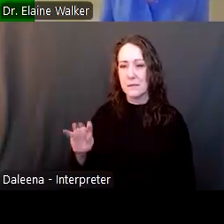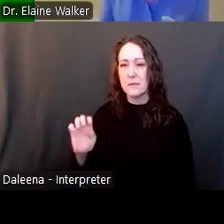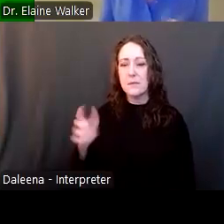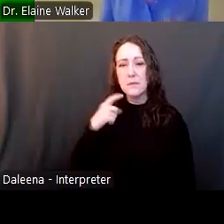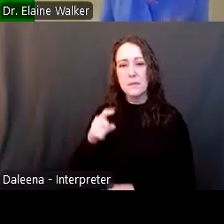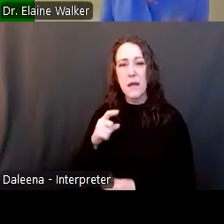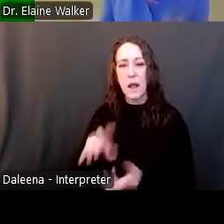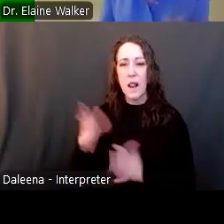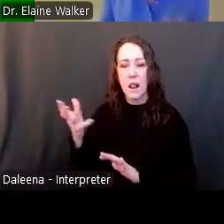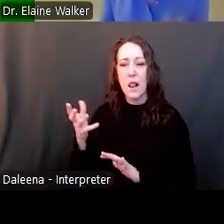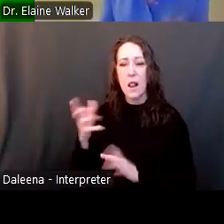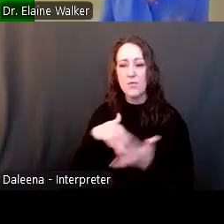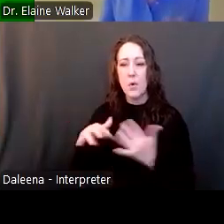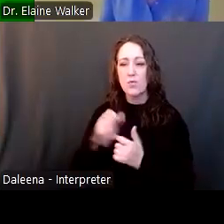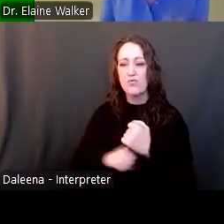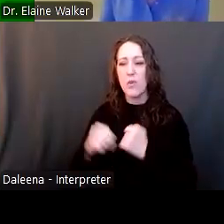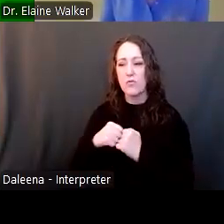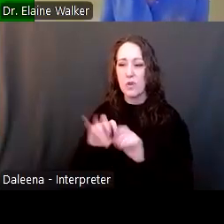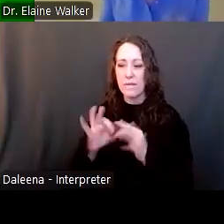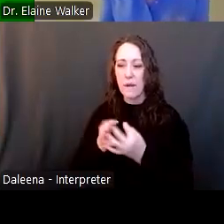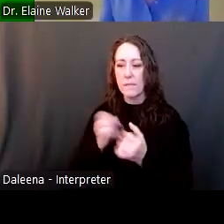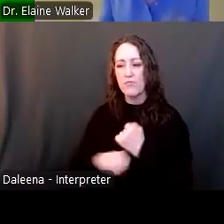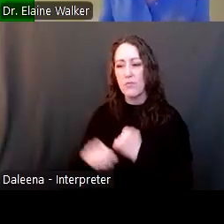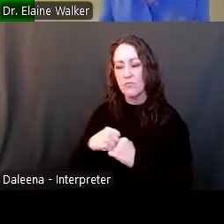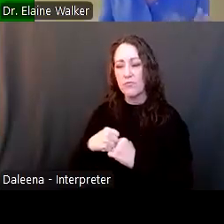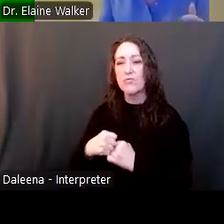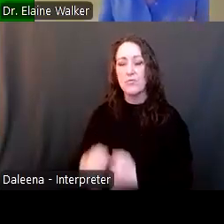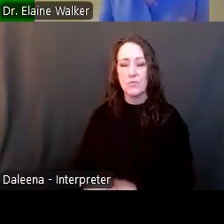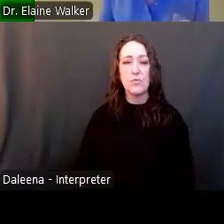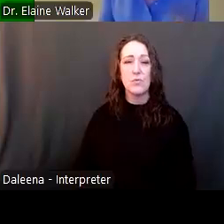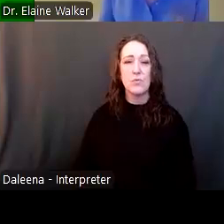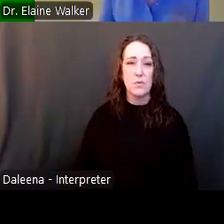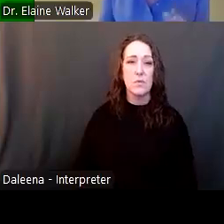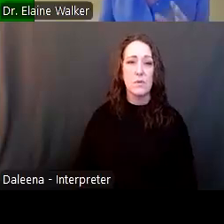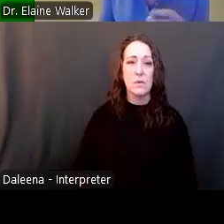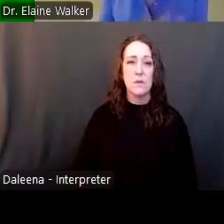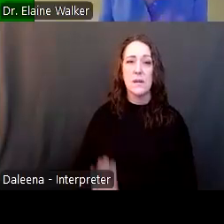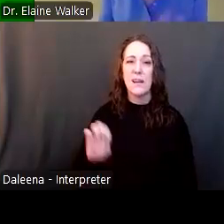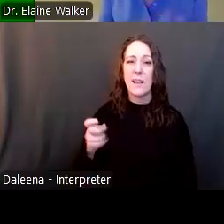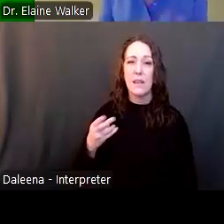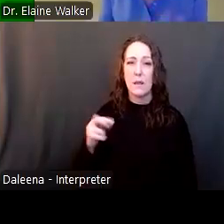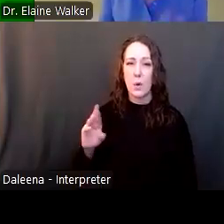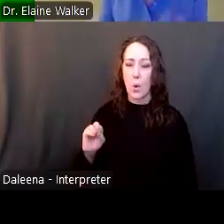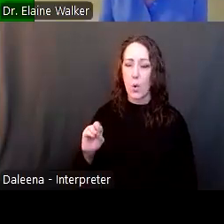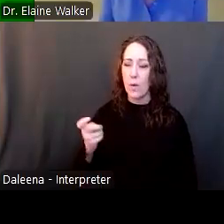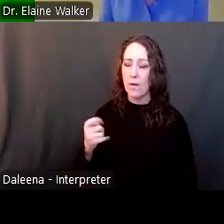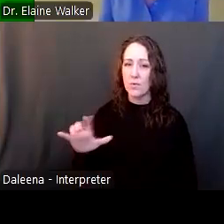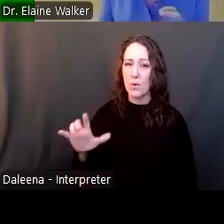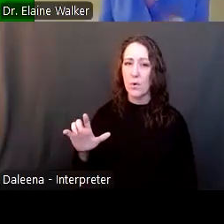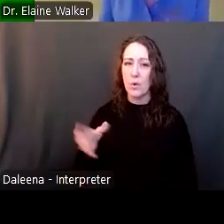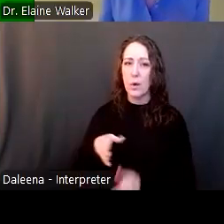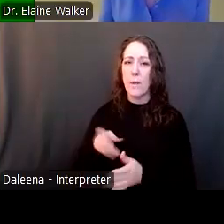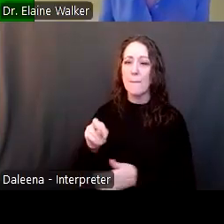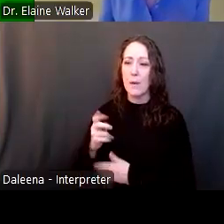in social structure and family structure uh ethn racial minority density so that refers